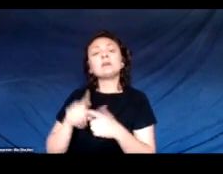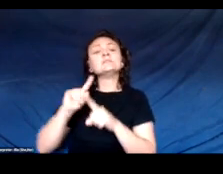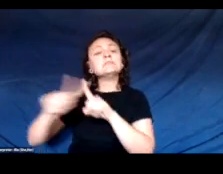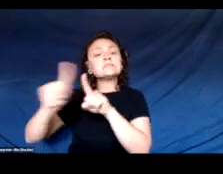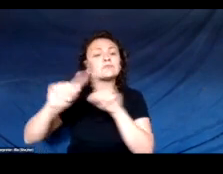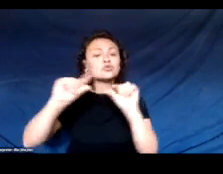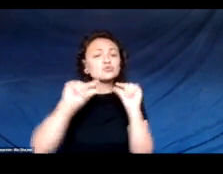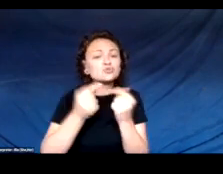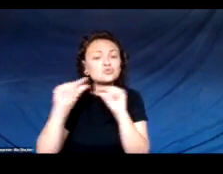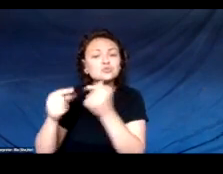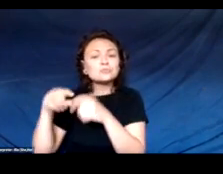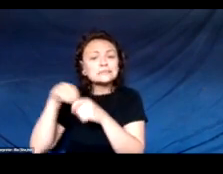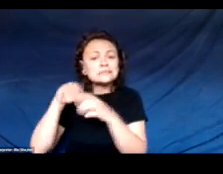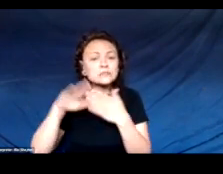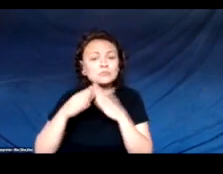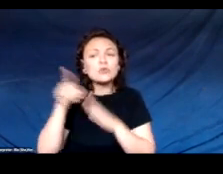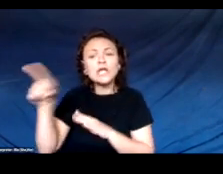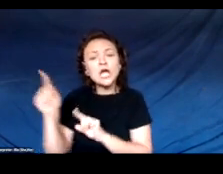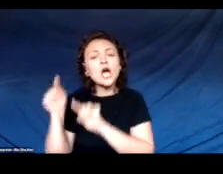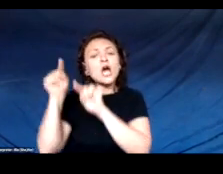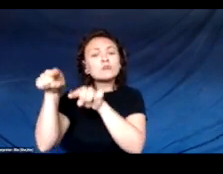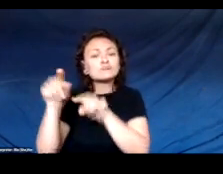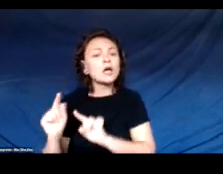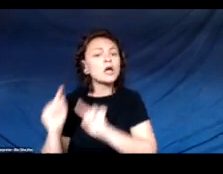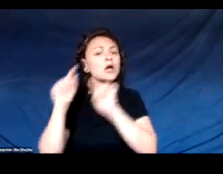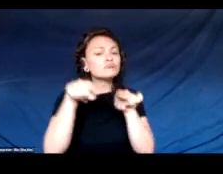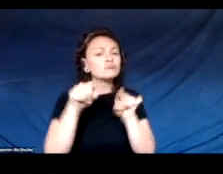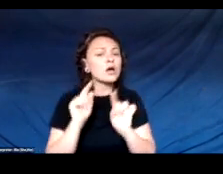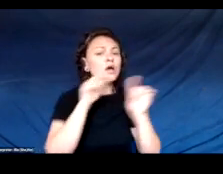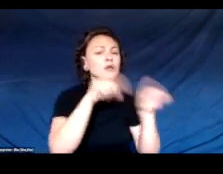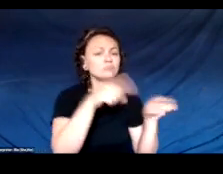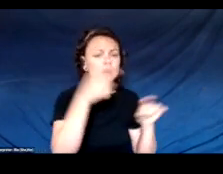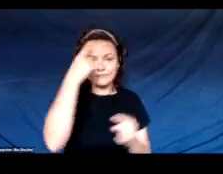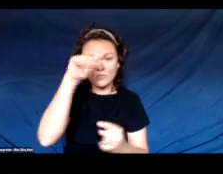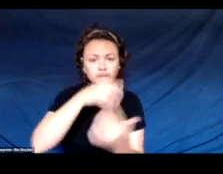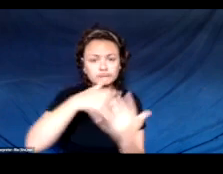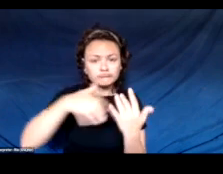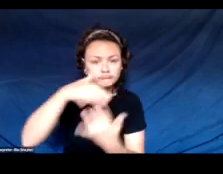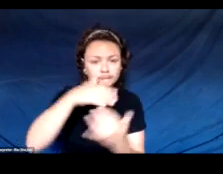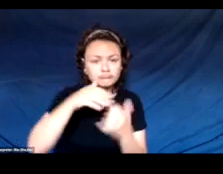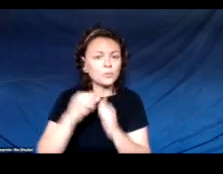the community for socialization and as that.